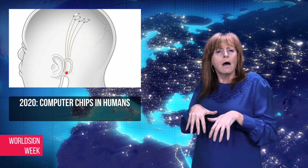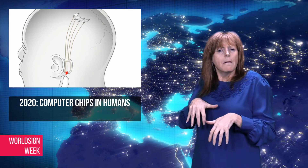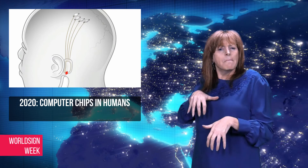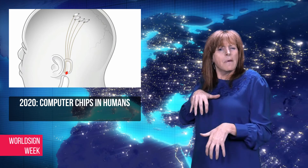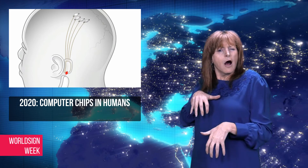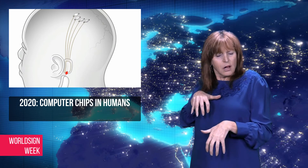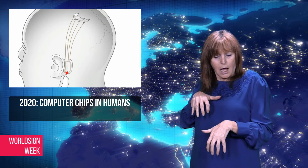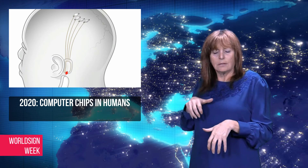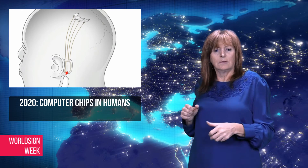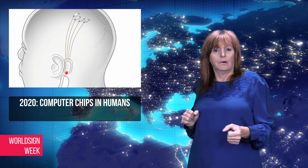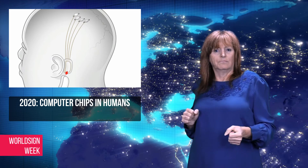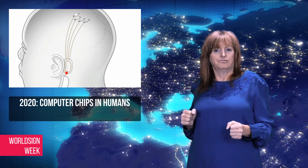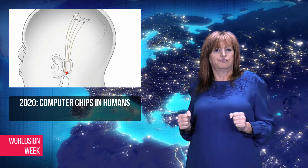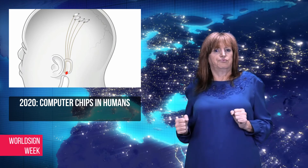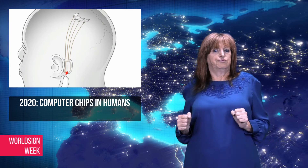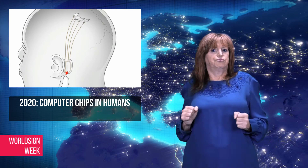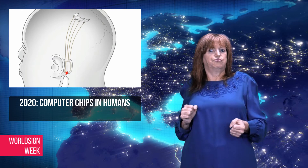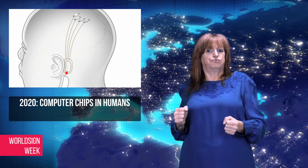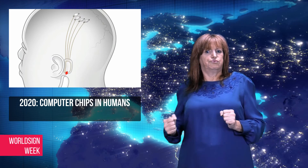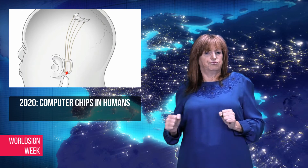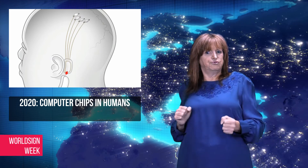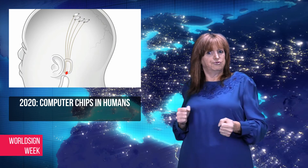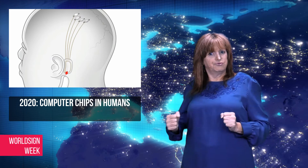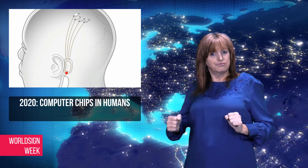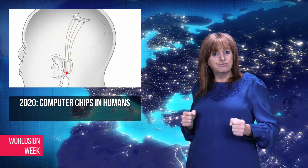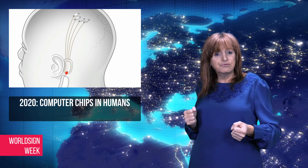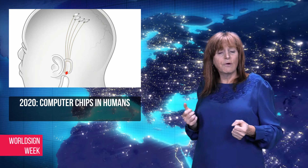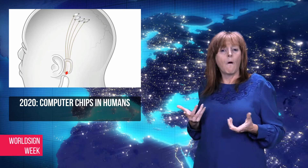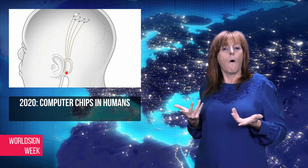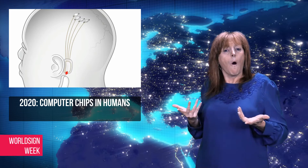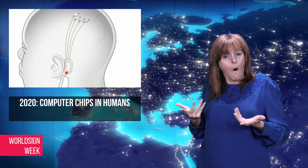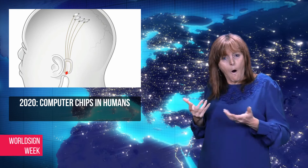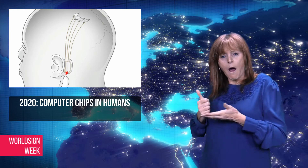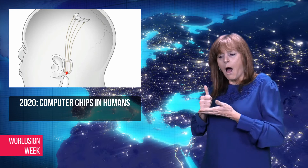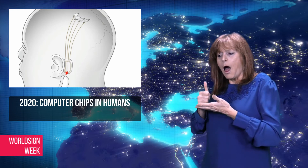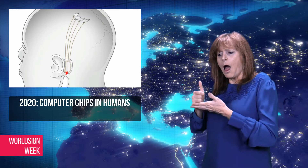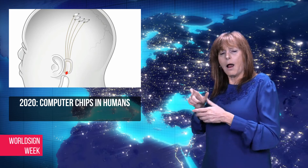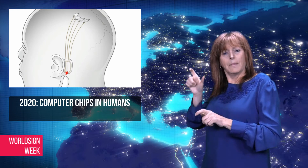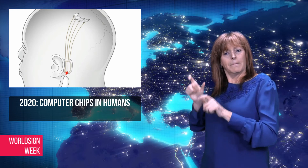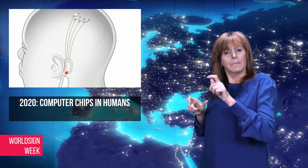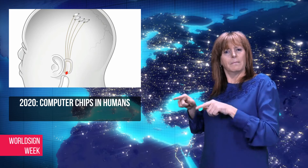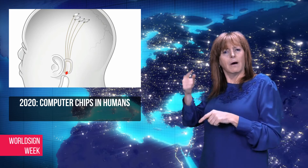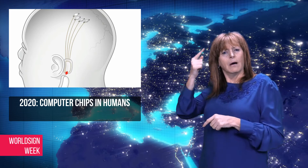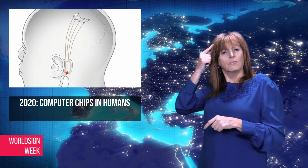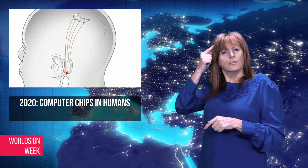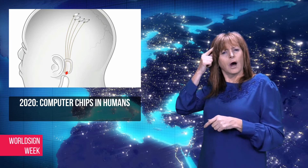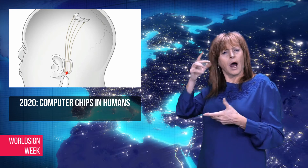paralyzed people to control devices and empower people